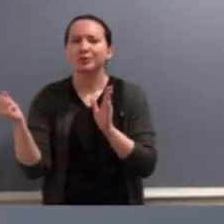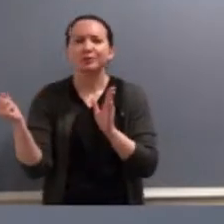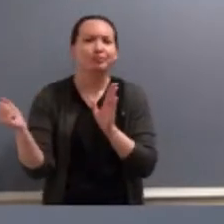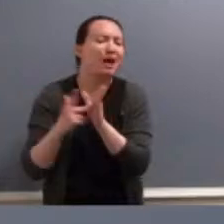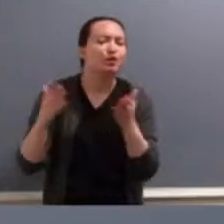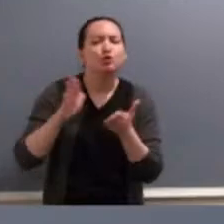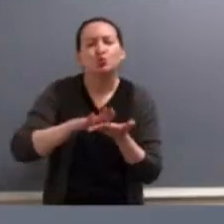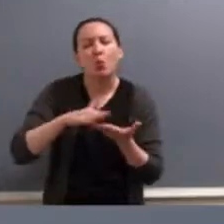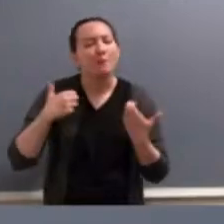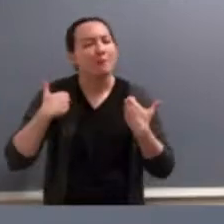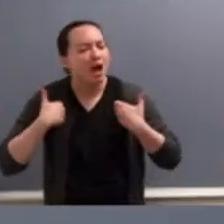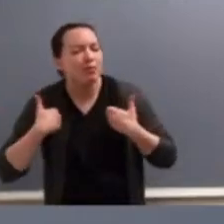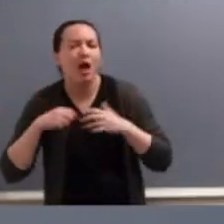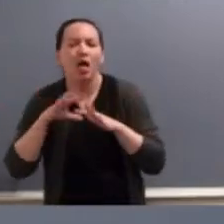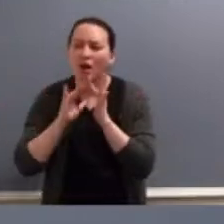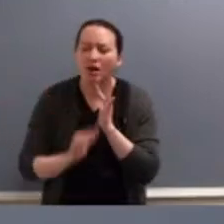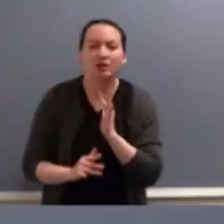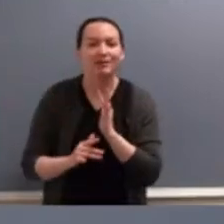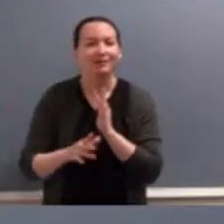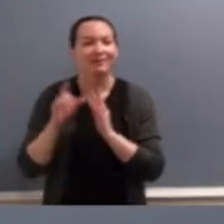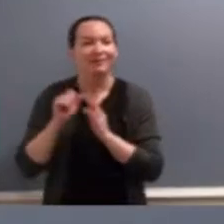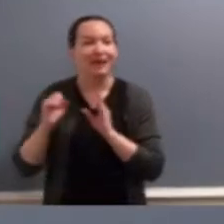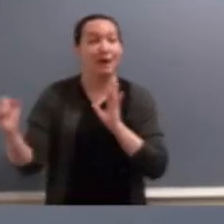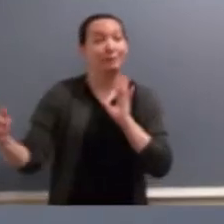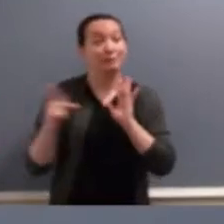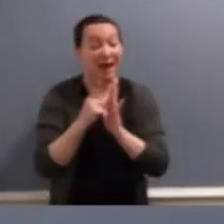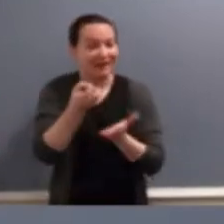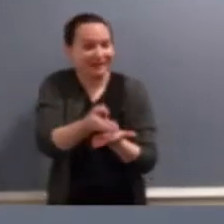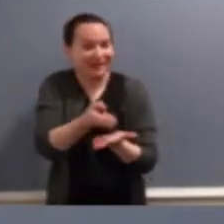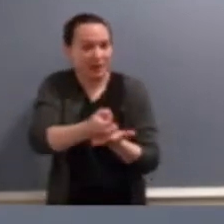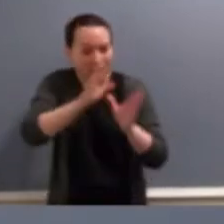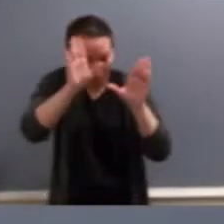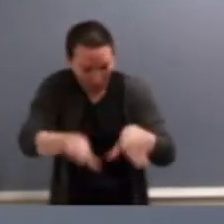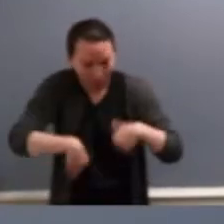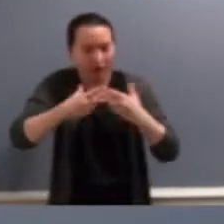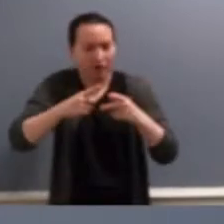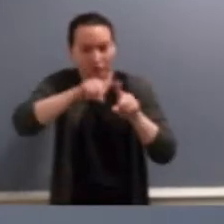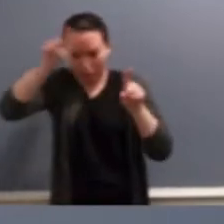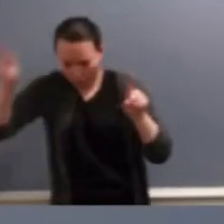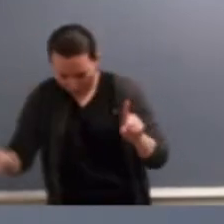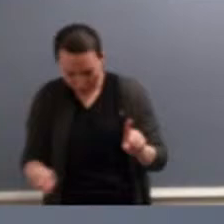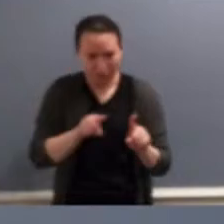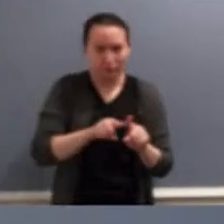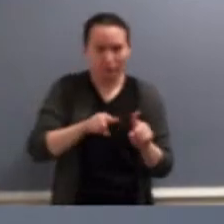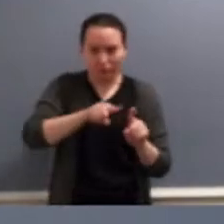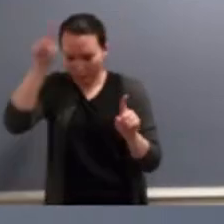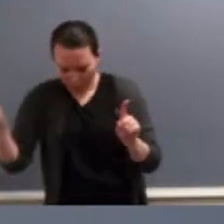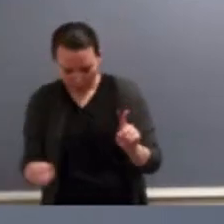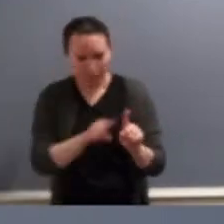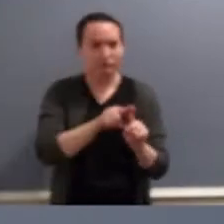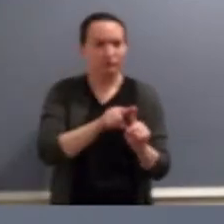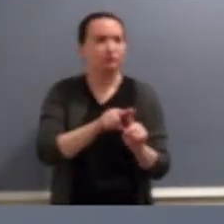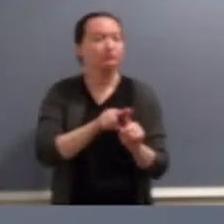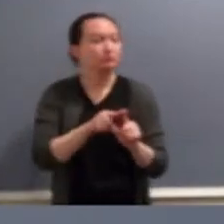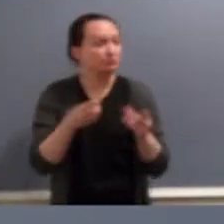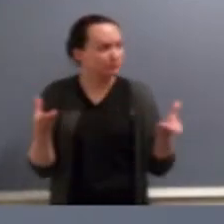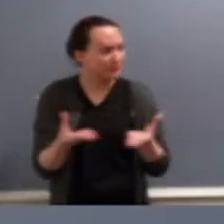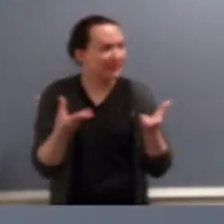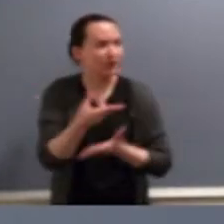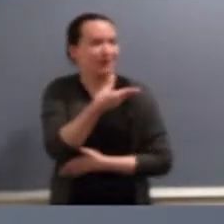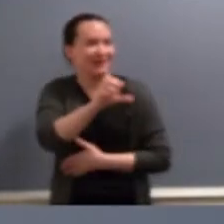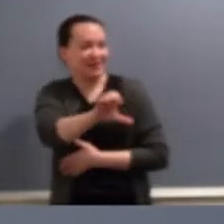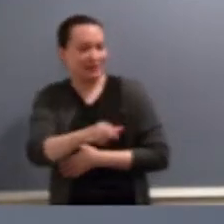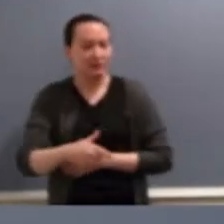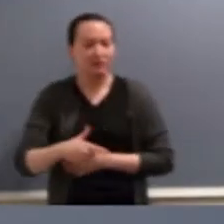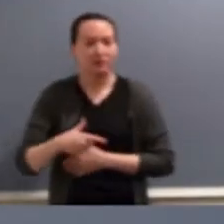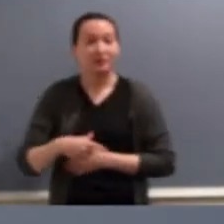and those kind of things that trickled back into our into our economy here as we get sales tax